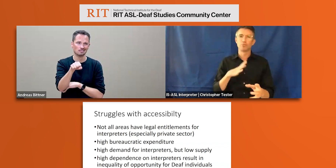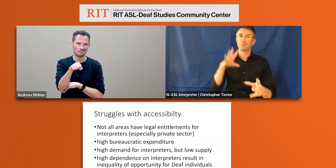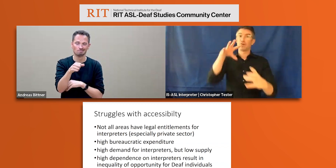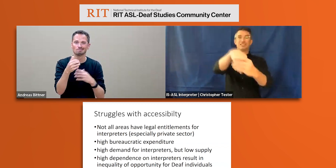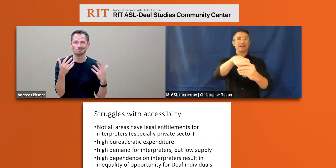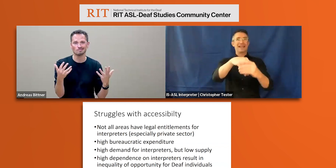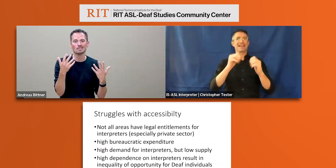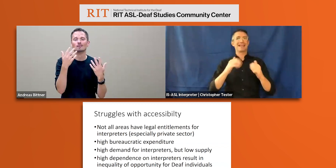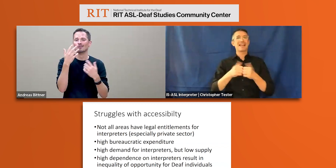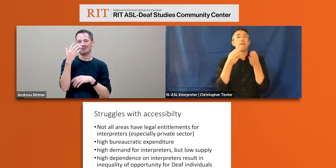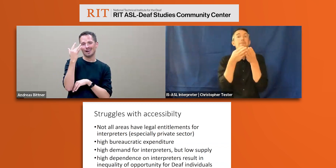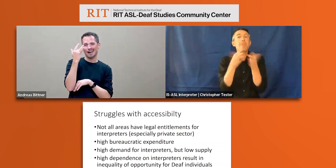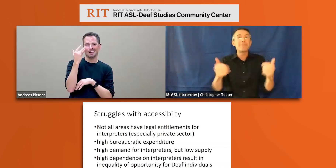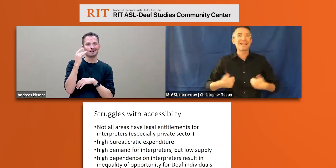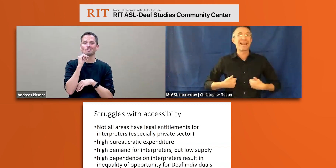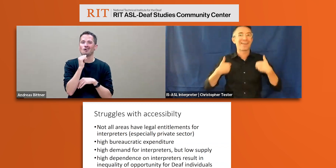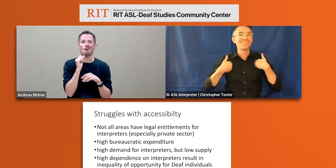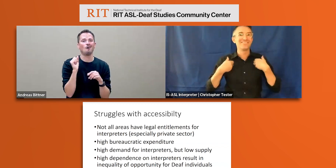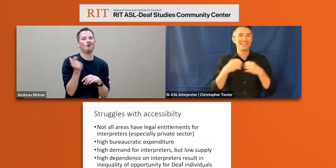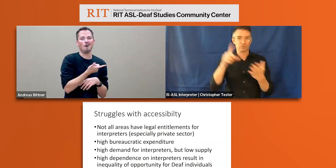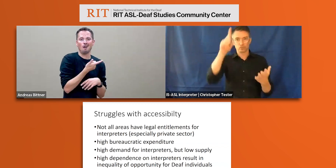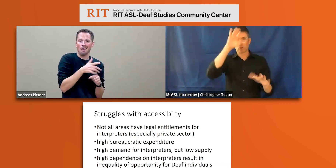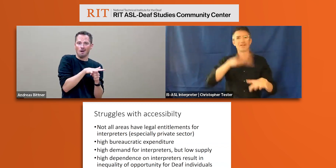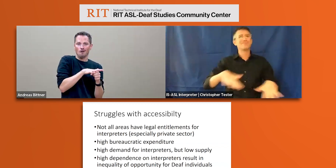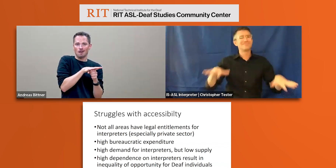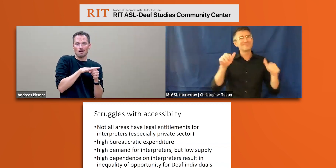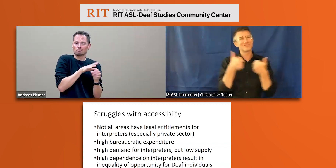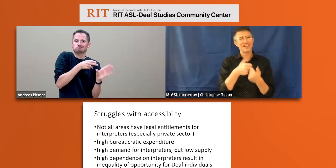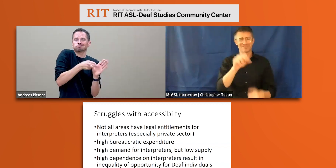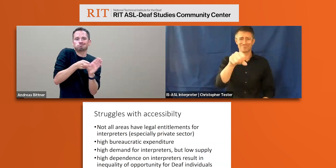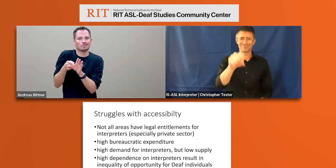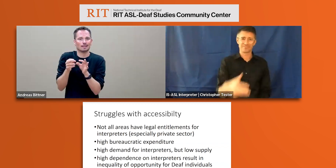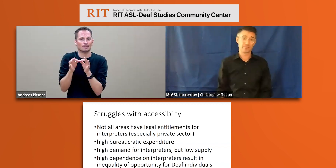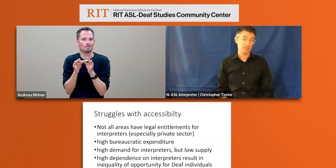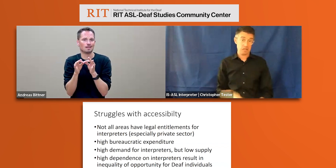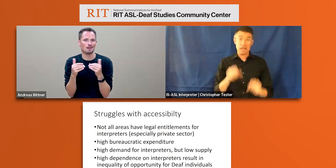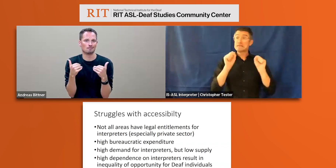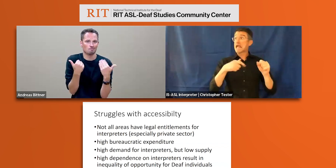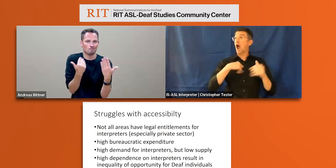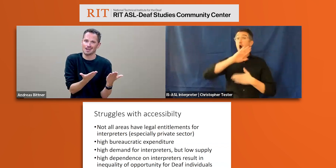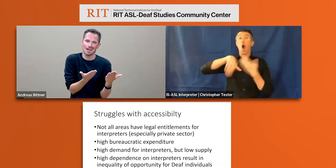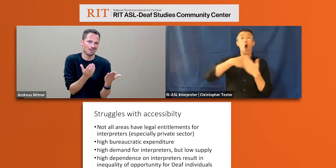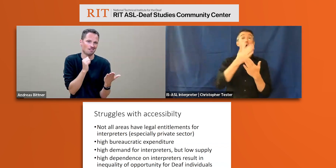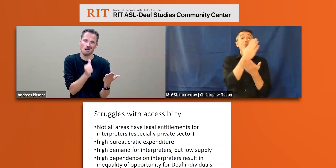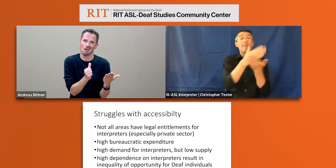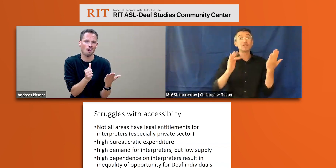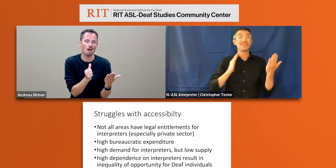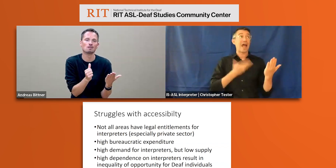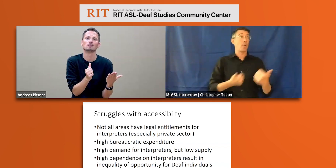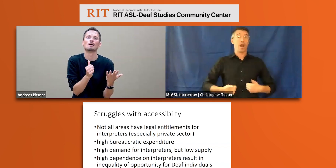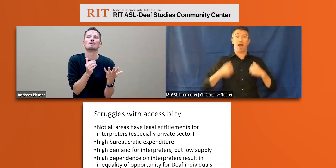All right. so, the German Deaf community has struggled to participate in public life.